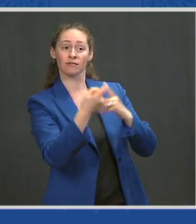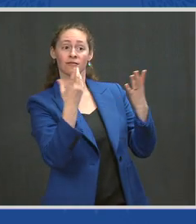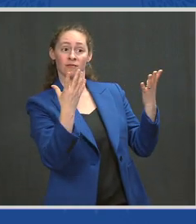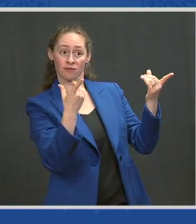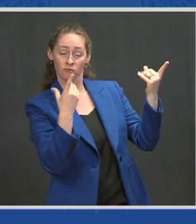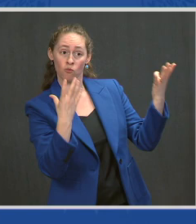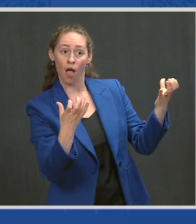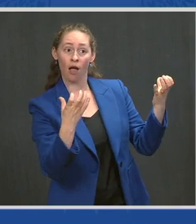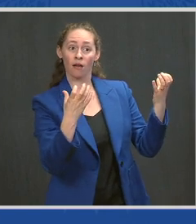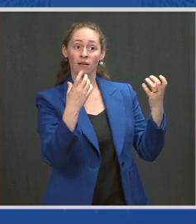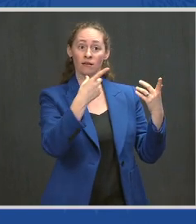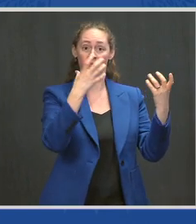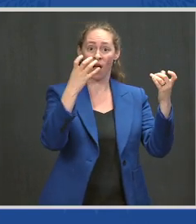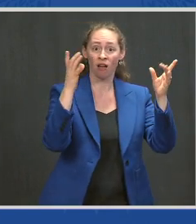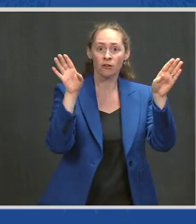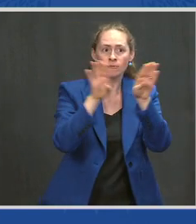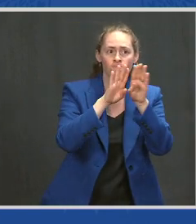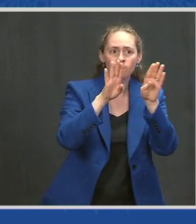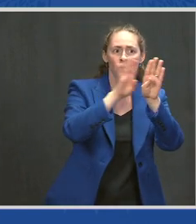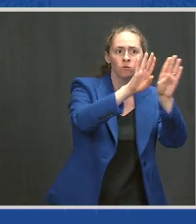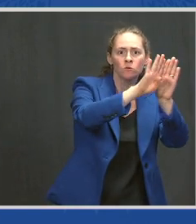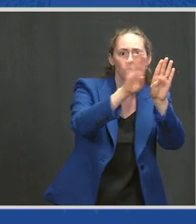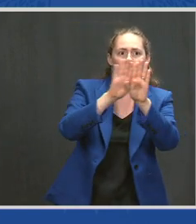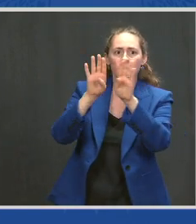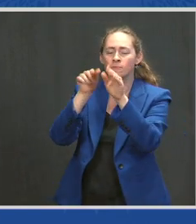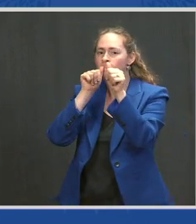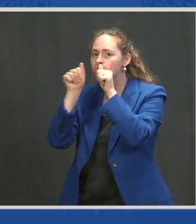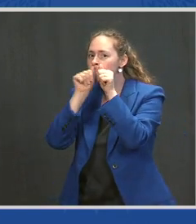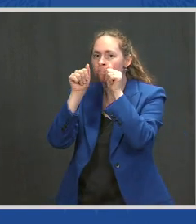or closed government's actions relative to what he thinks